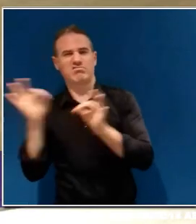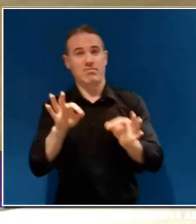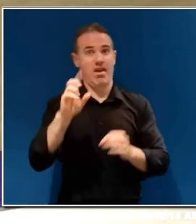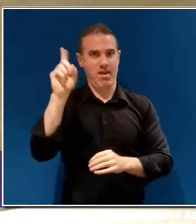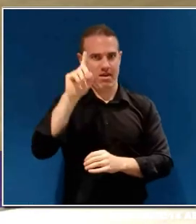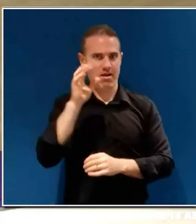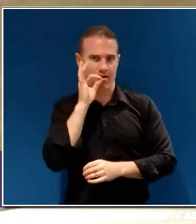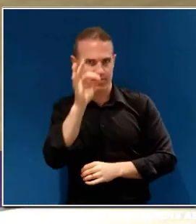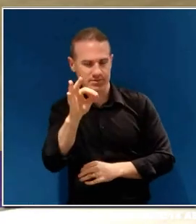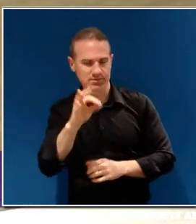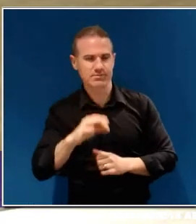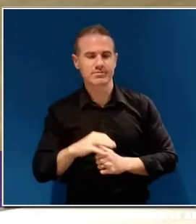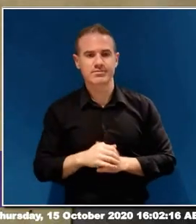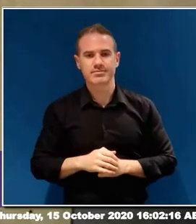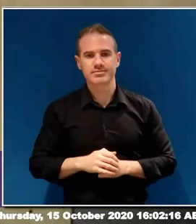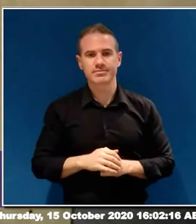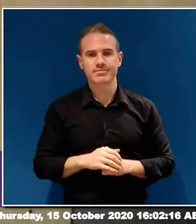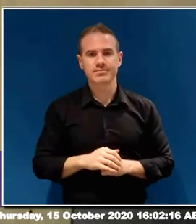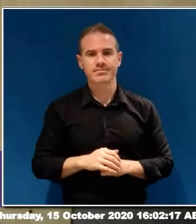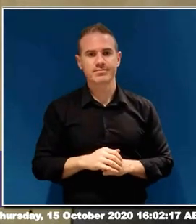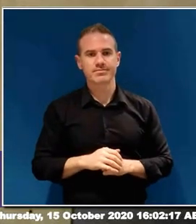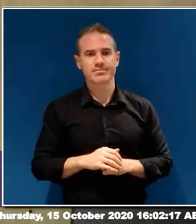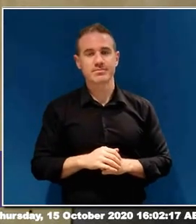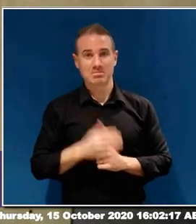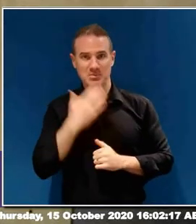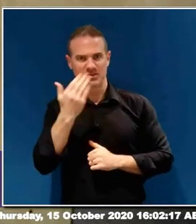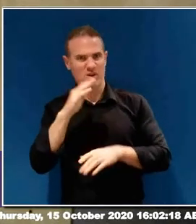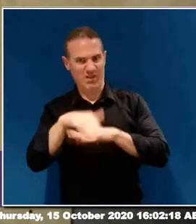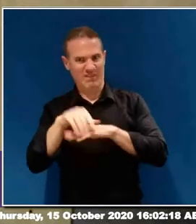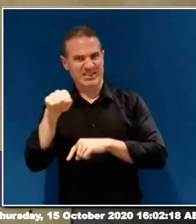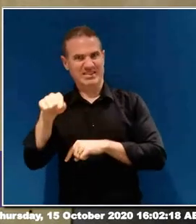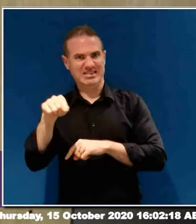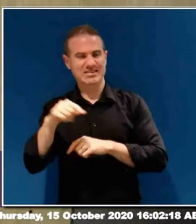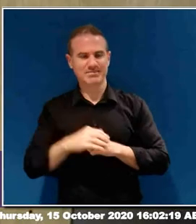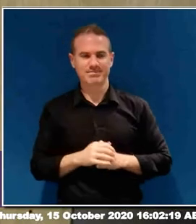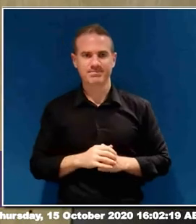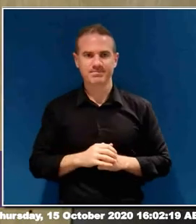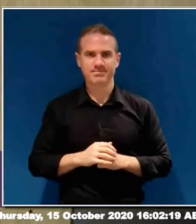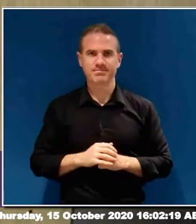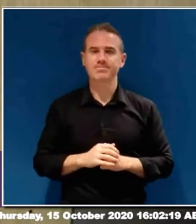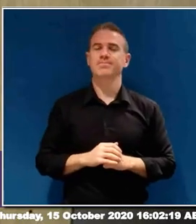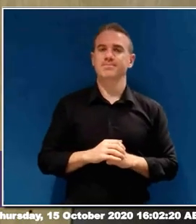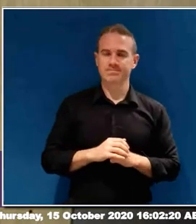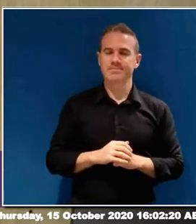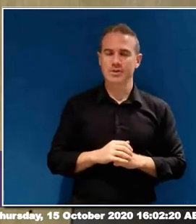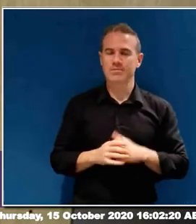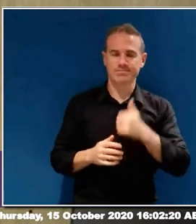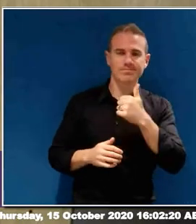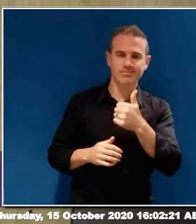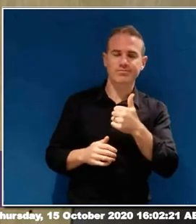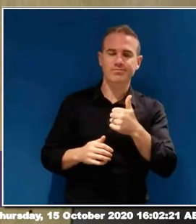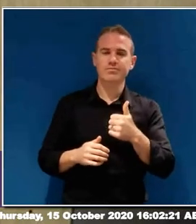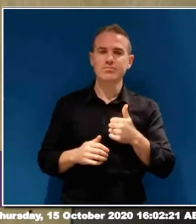So that's in relation to a statement that I made that says rising suspension